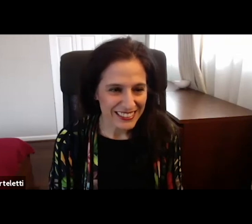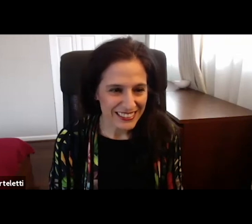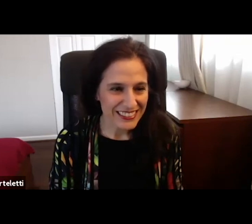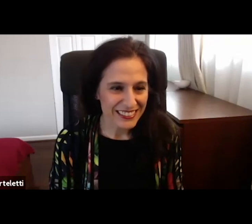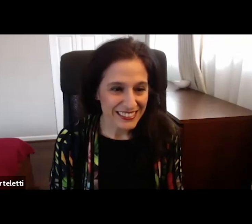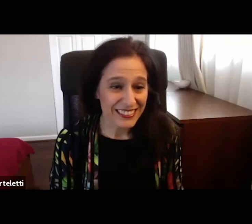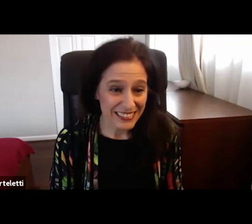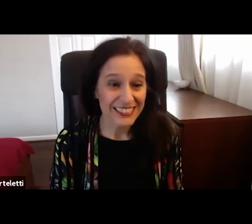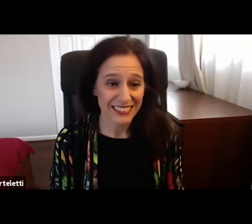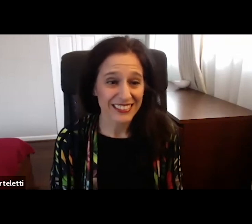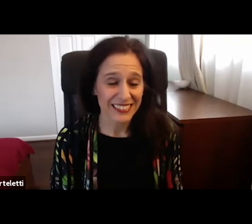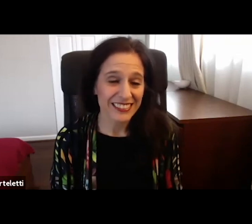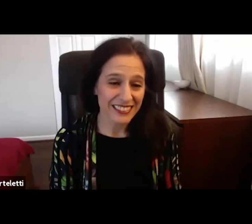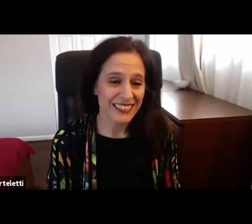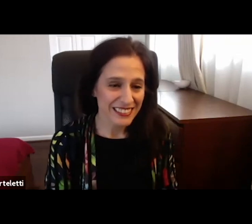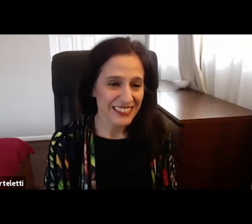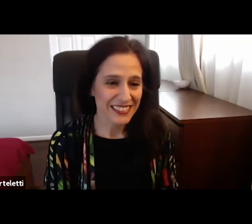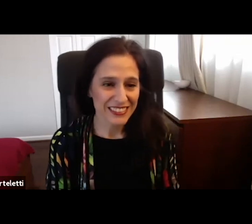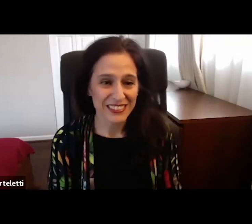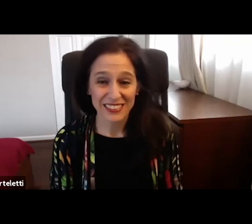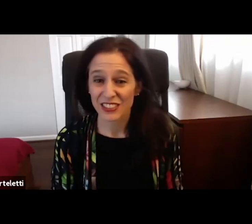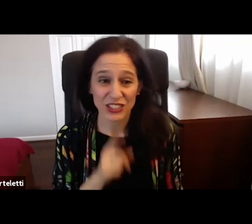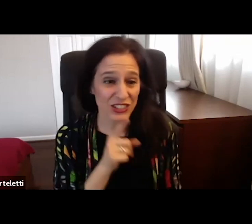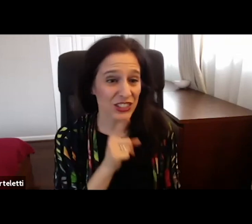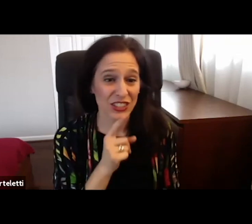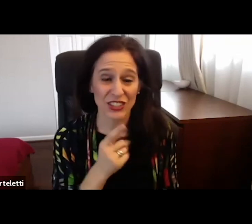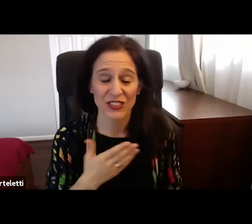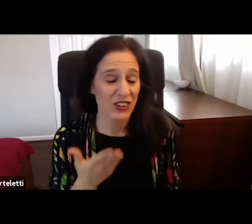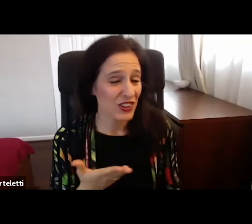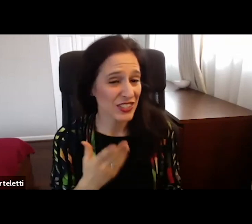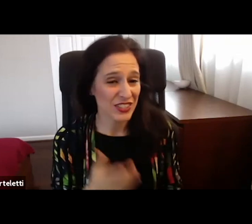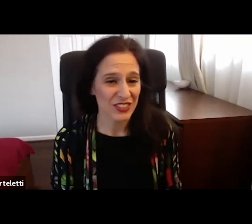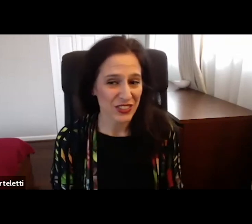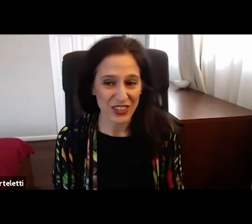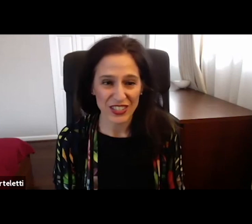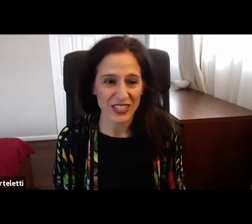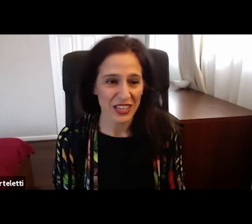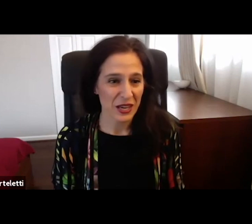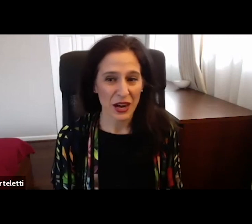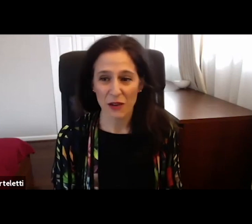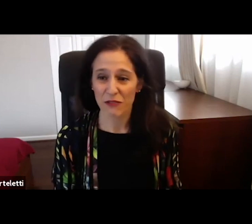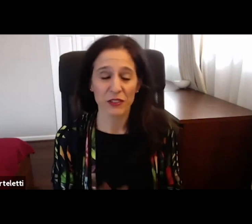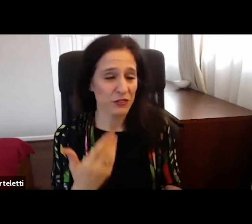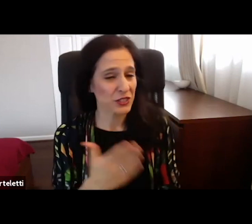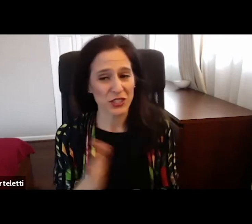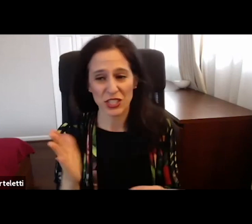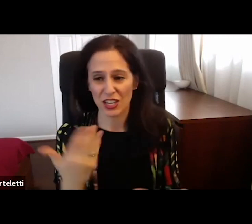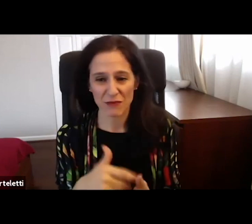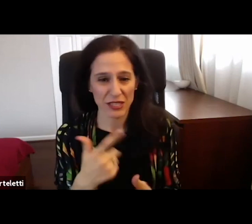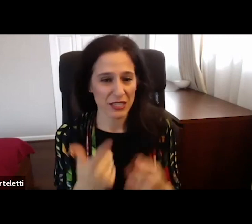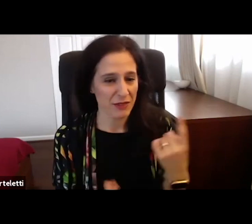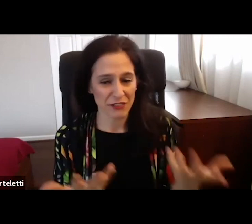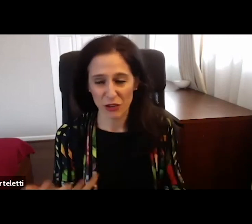interested in and visiting as well so it's a um of course feel free to share my email if they want